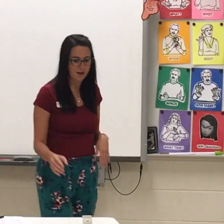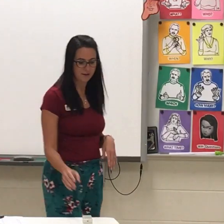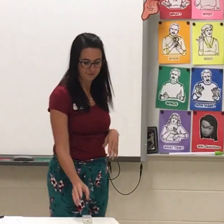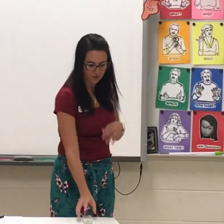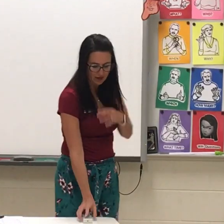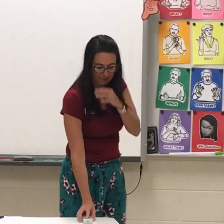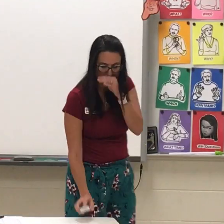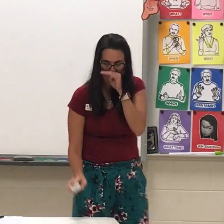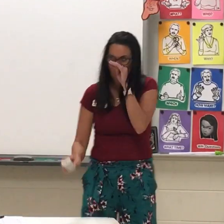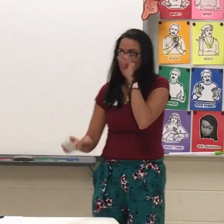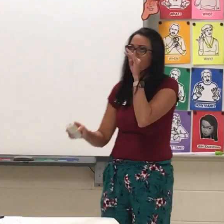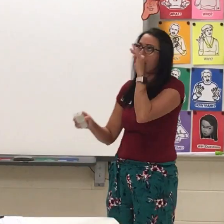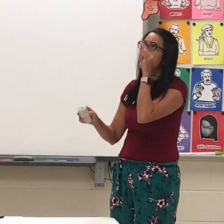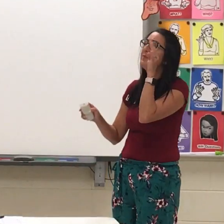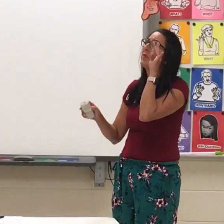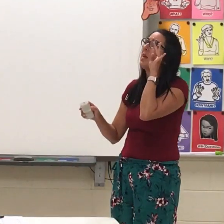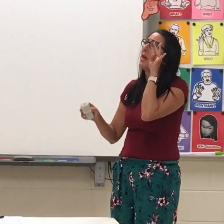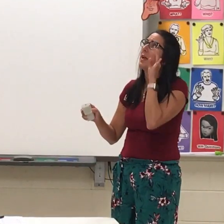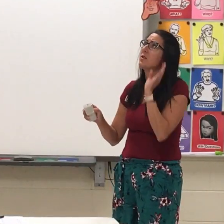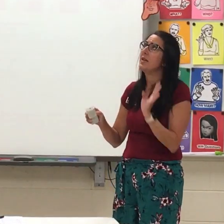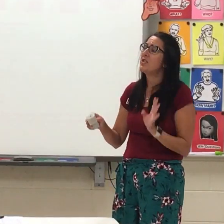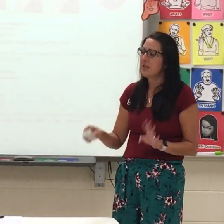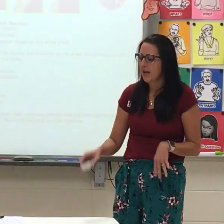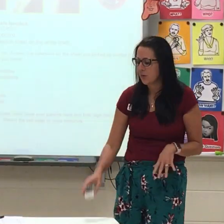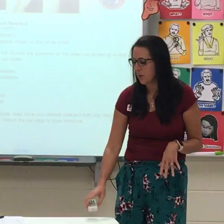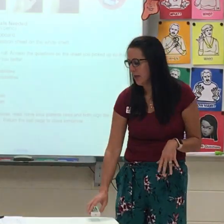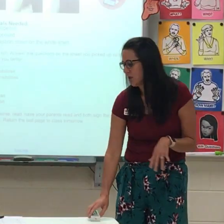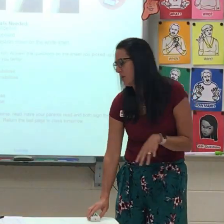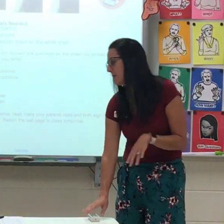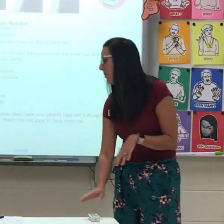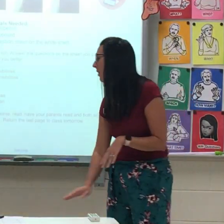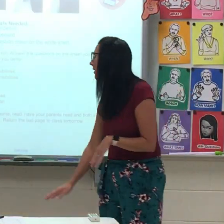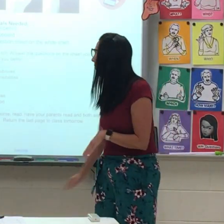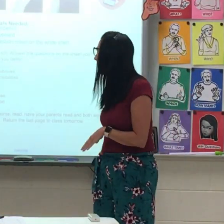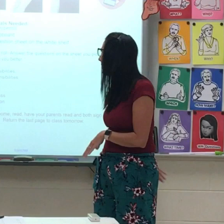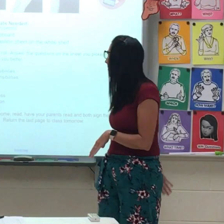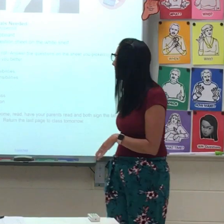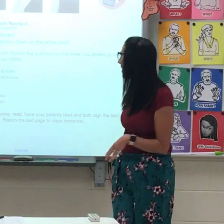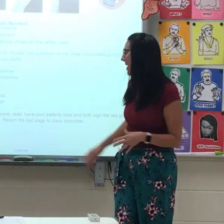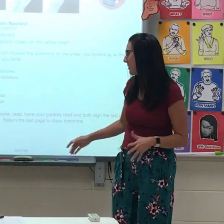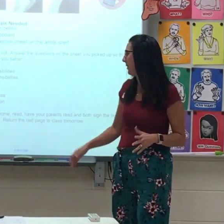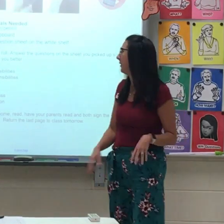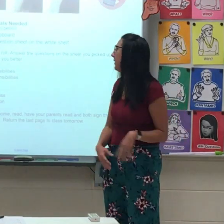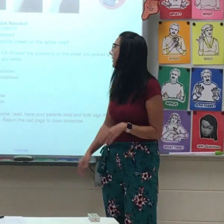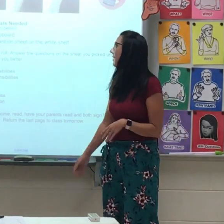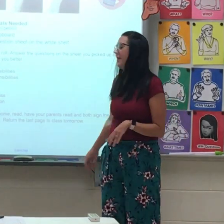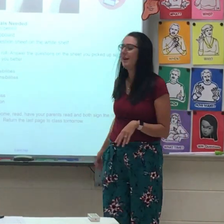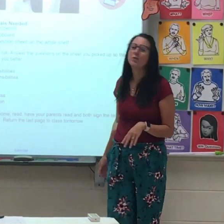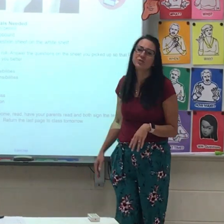like okay so each day when we get to this part of the price period and we'll